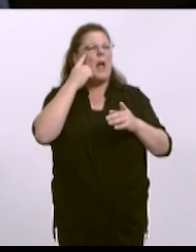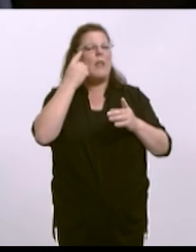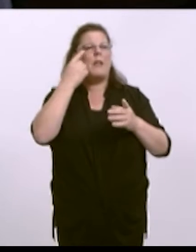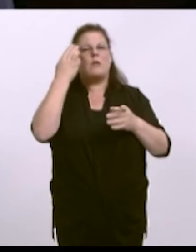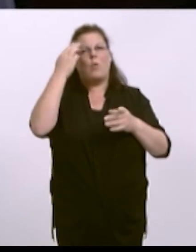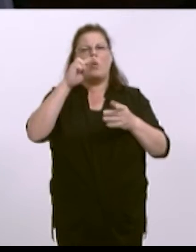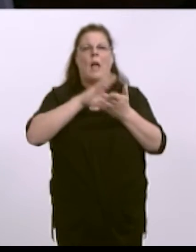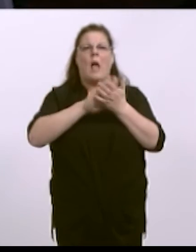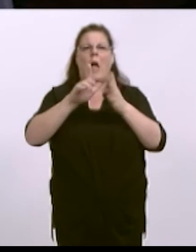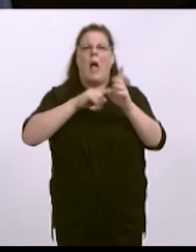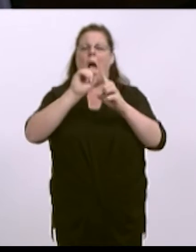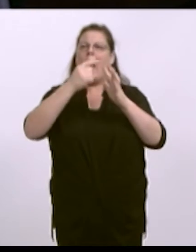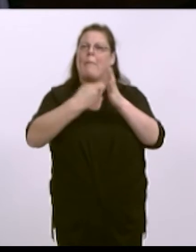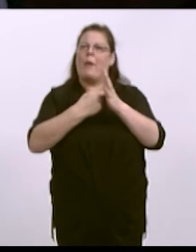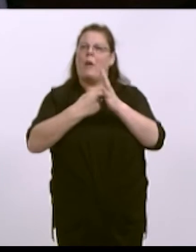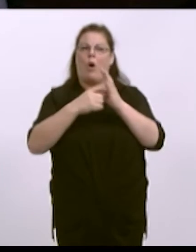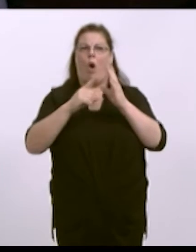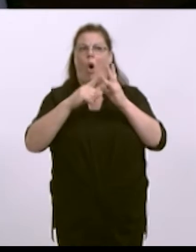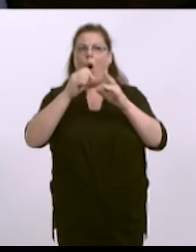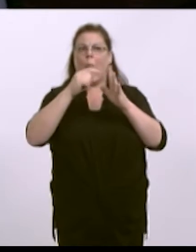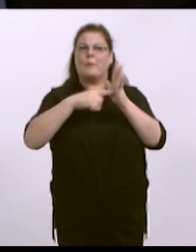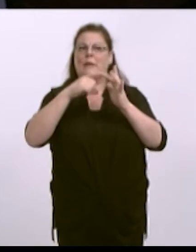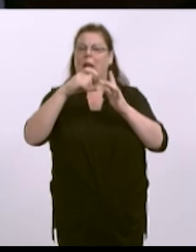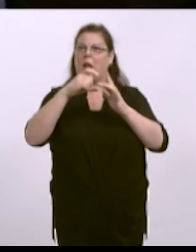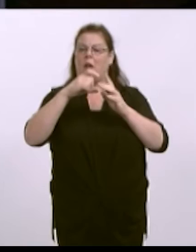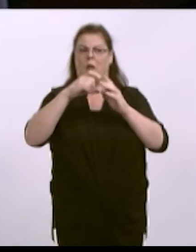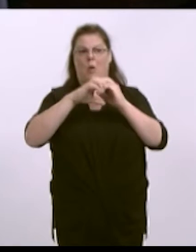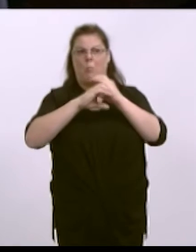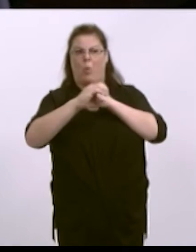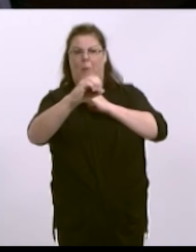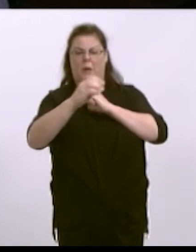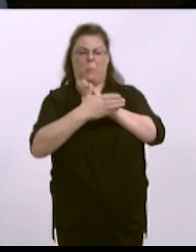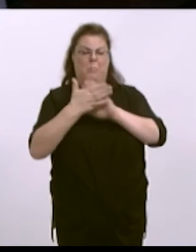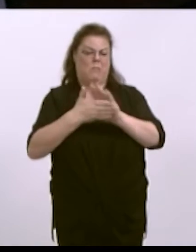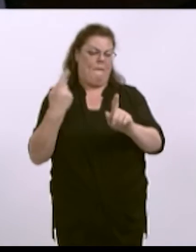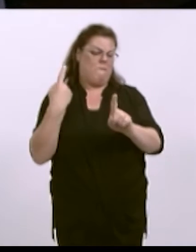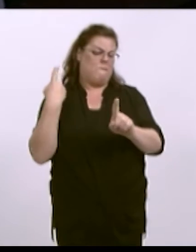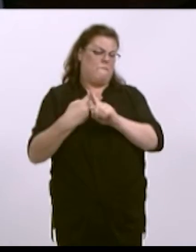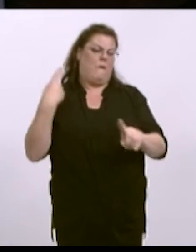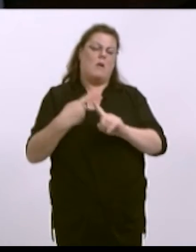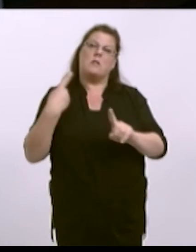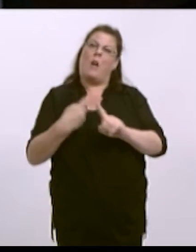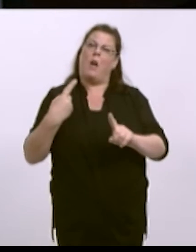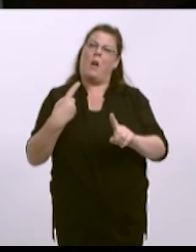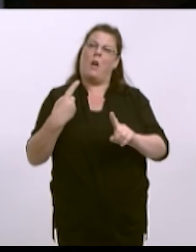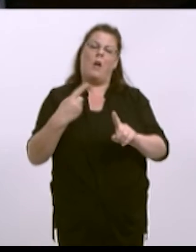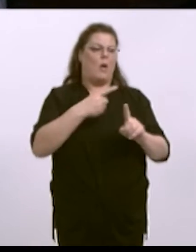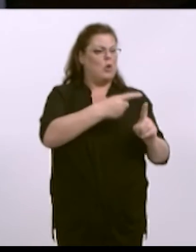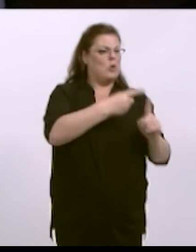which is 128 times faster than the superfast that we are fitting throughout Wales. What